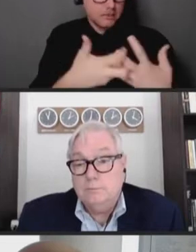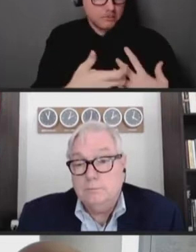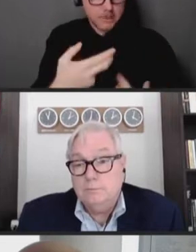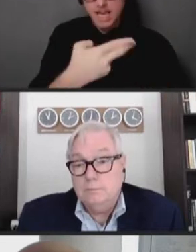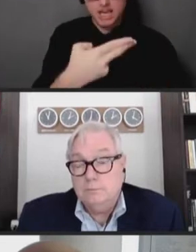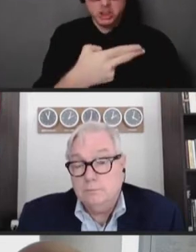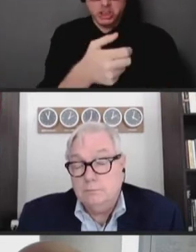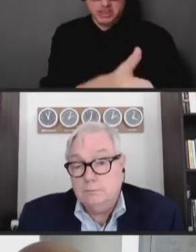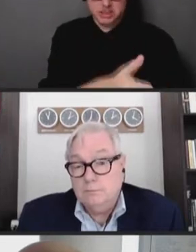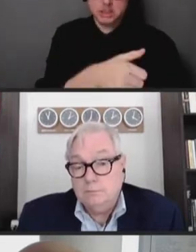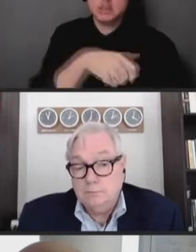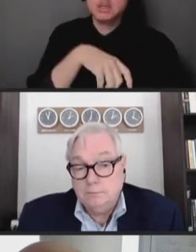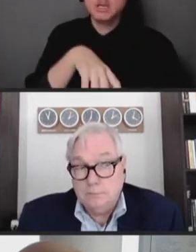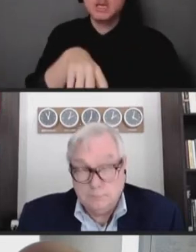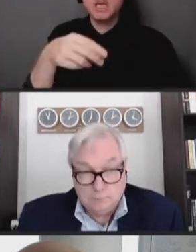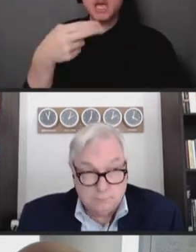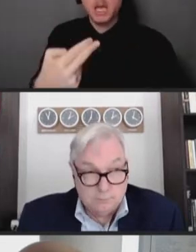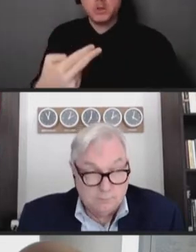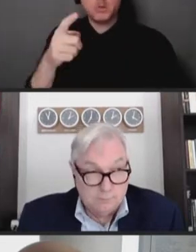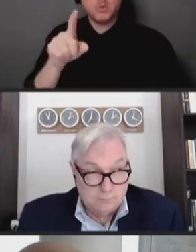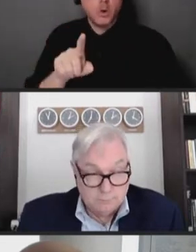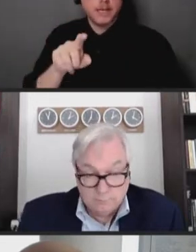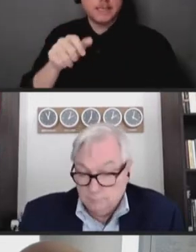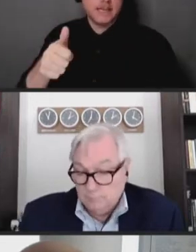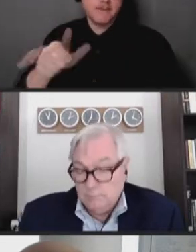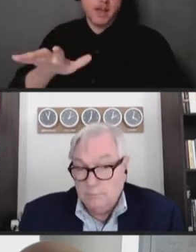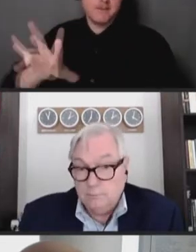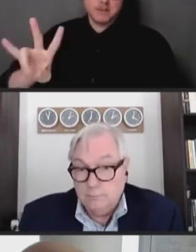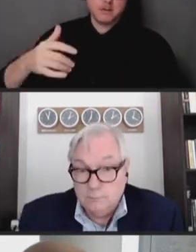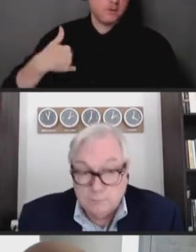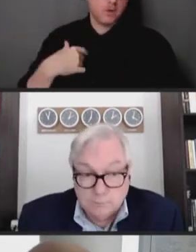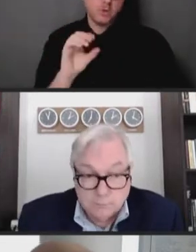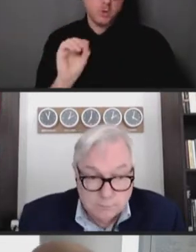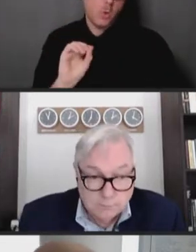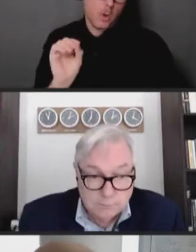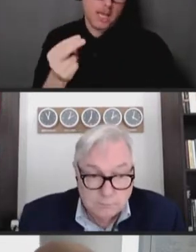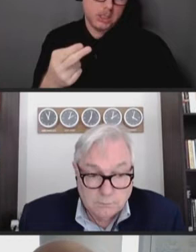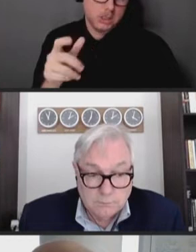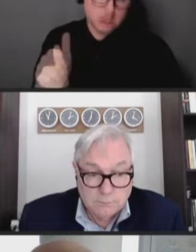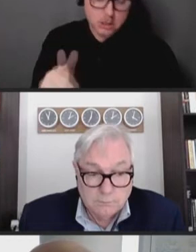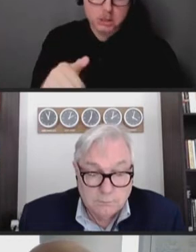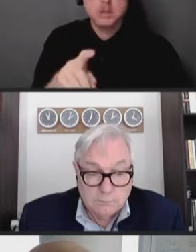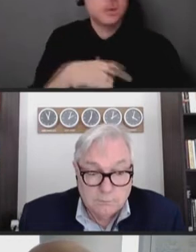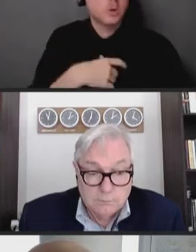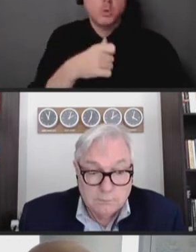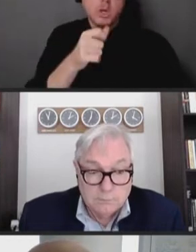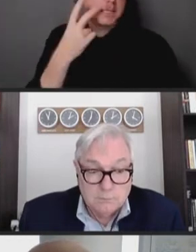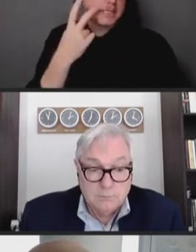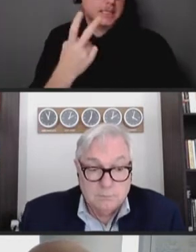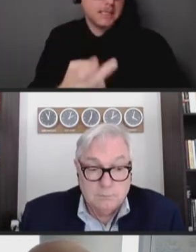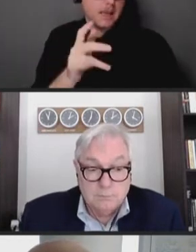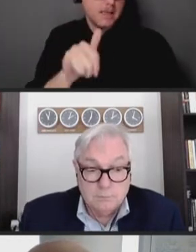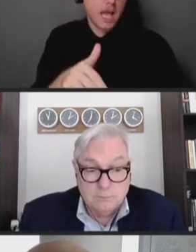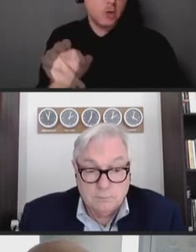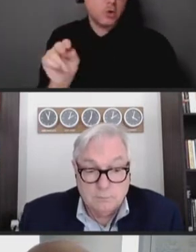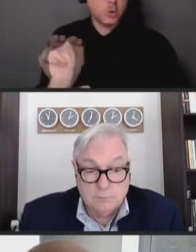This is an H1, 3, 5, and 7 so there's no H10. Obviously, you don't see that neutralizing antibody as much because we're not inducing